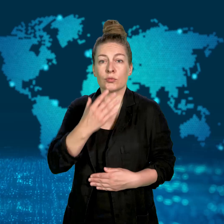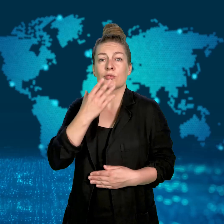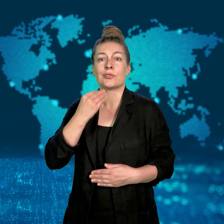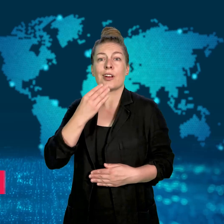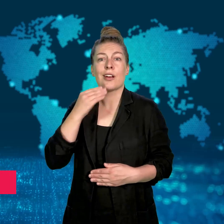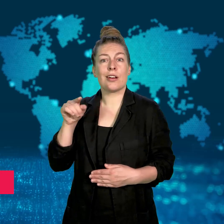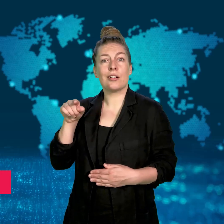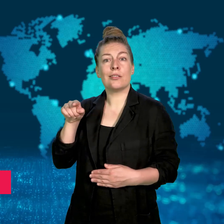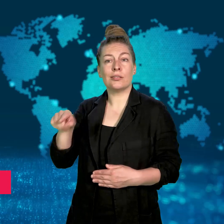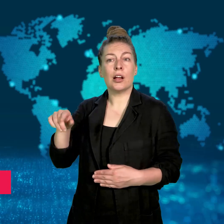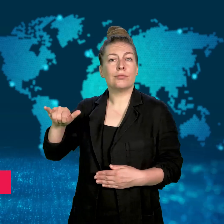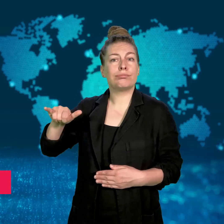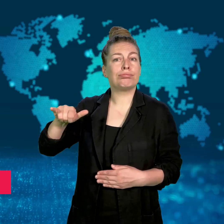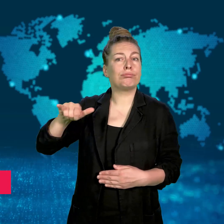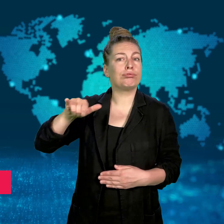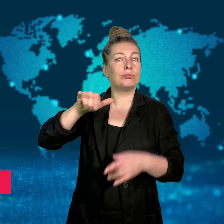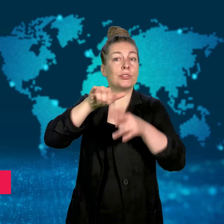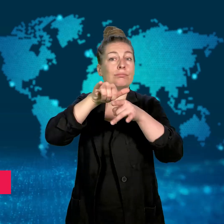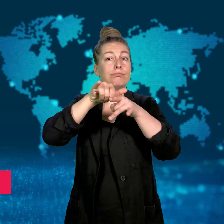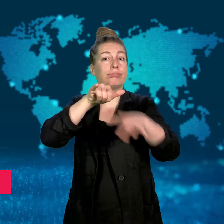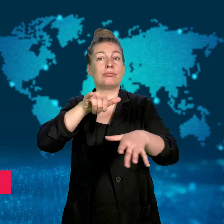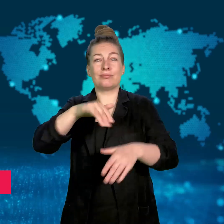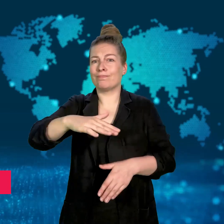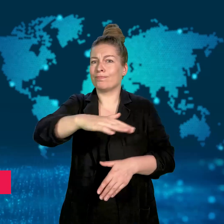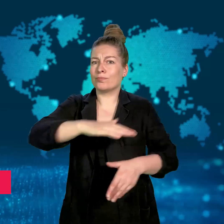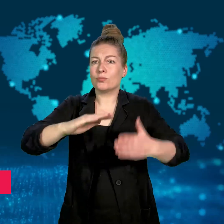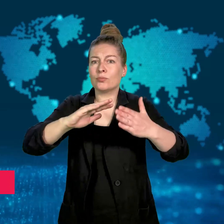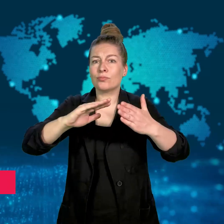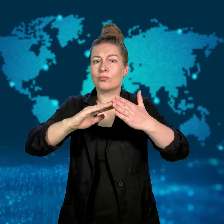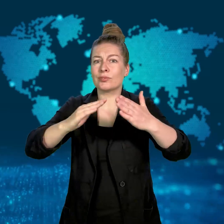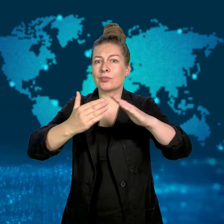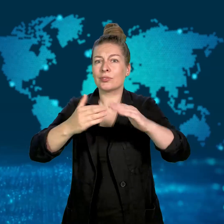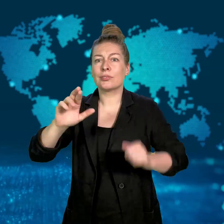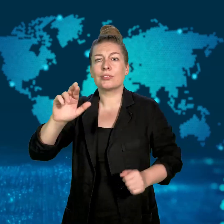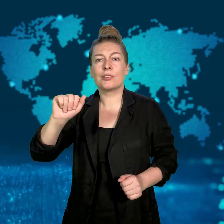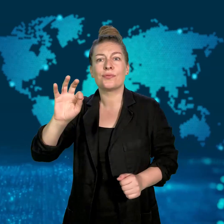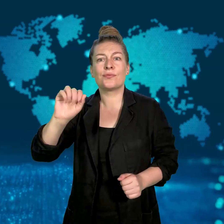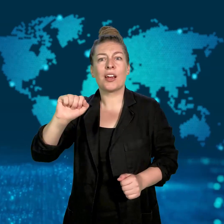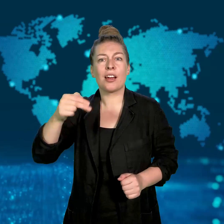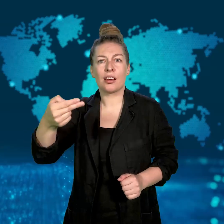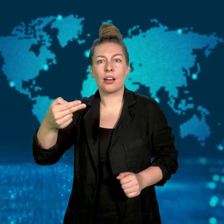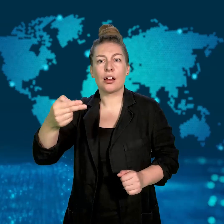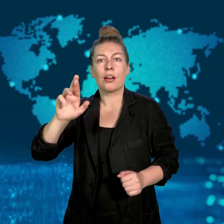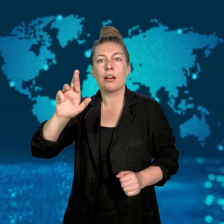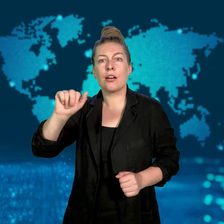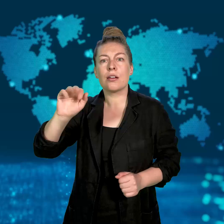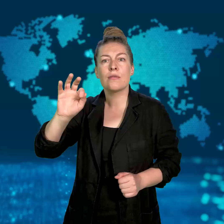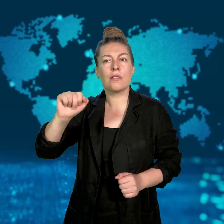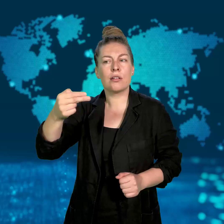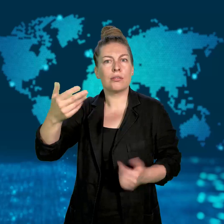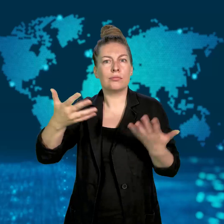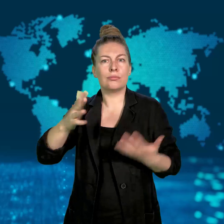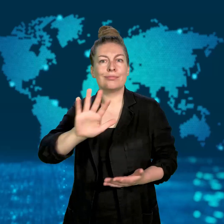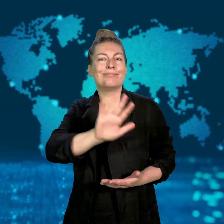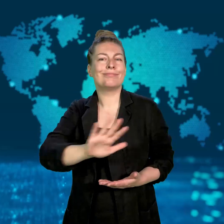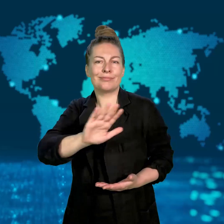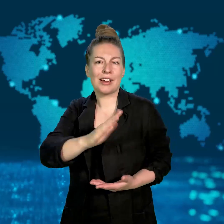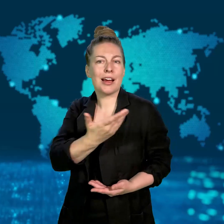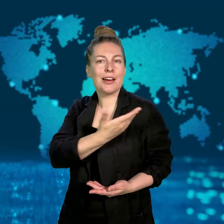[MONIKA]: An Israeli airstrike in Rafah, the southernmost city in Gaza,